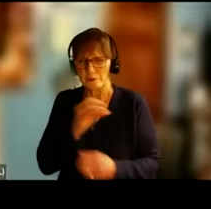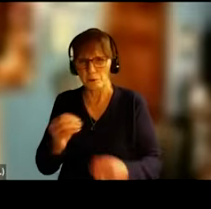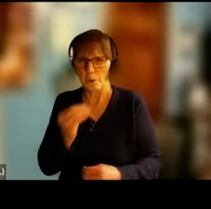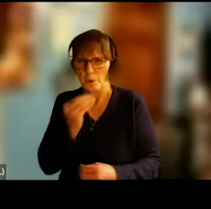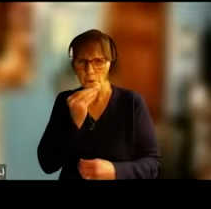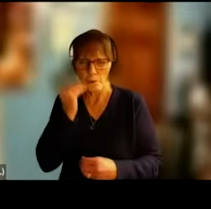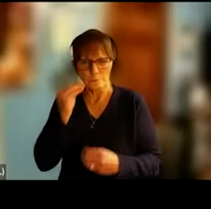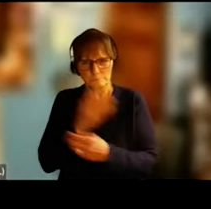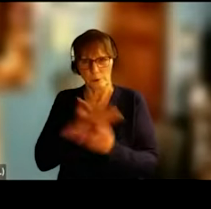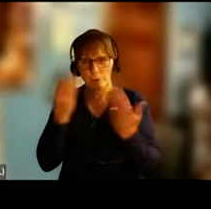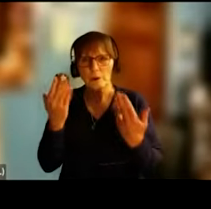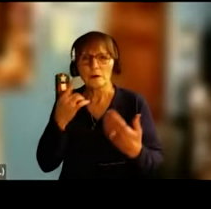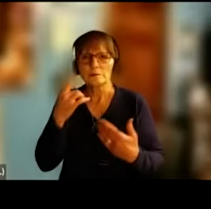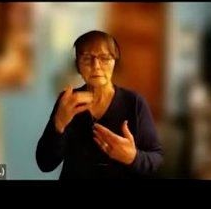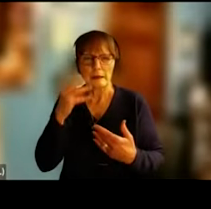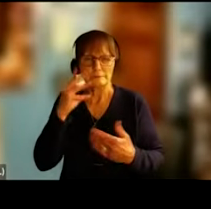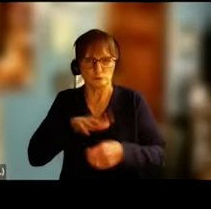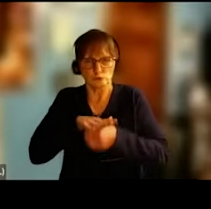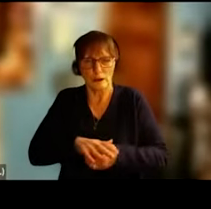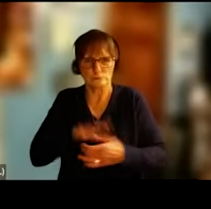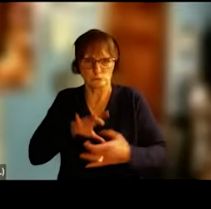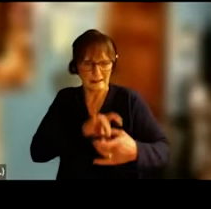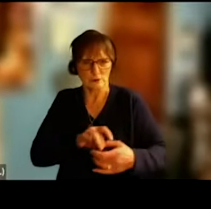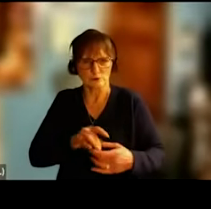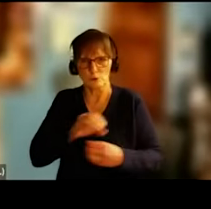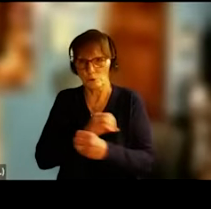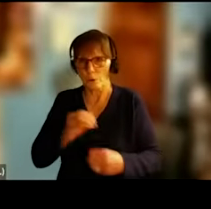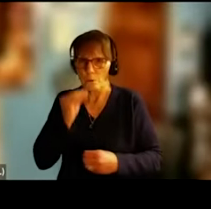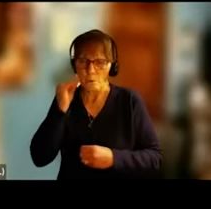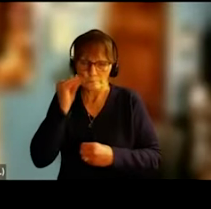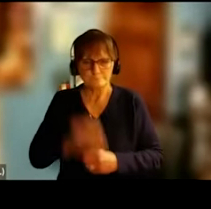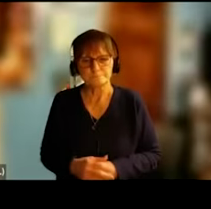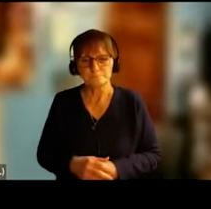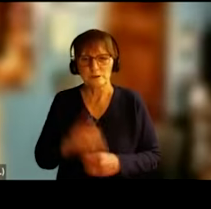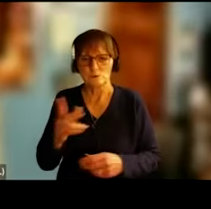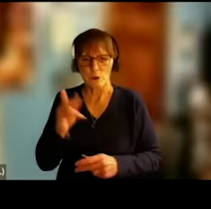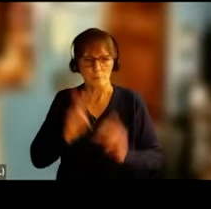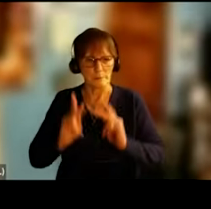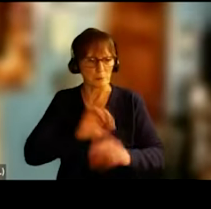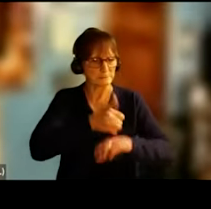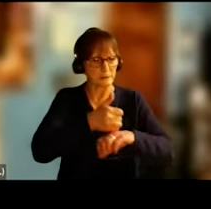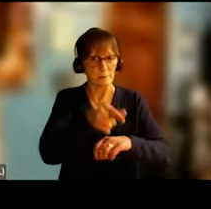associated with homelessness. And so how do we make sure that we're not just putting people into housing and then saying, "Good luck."